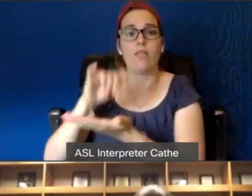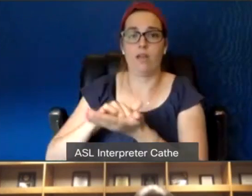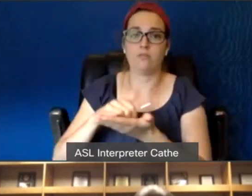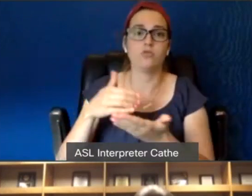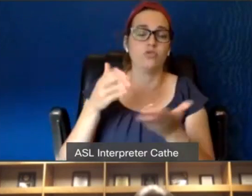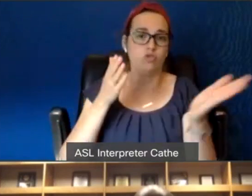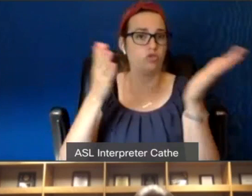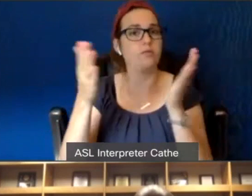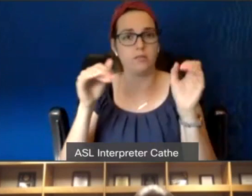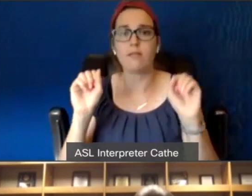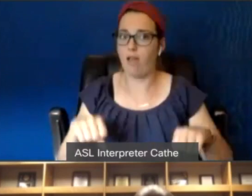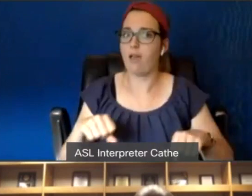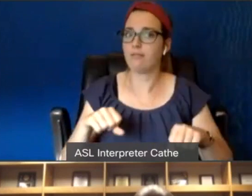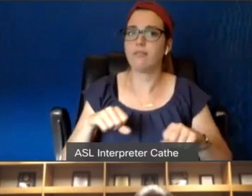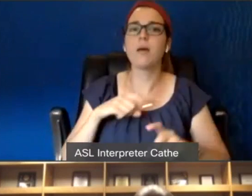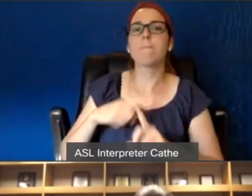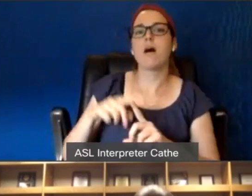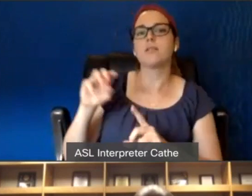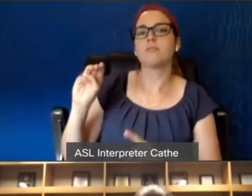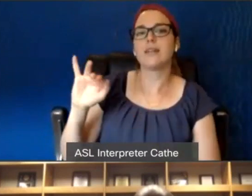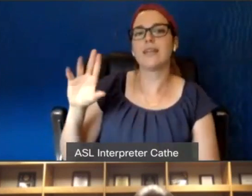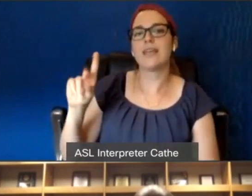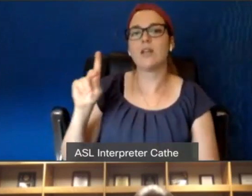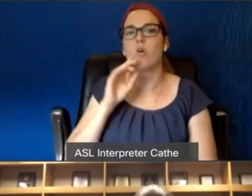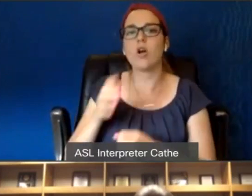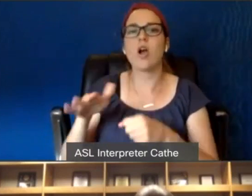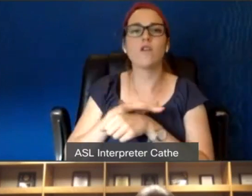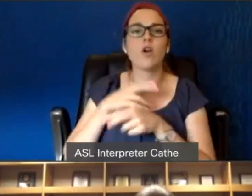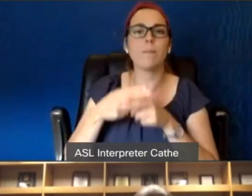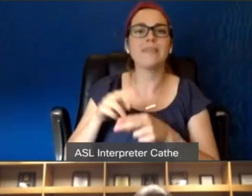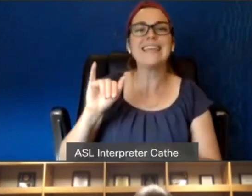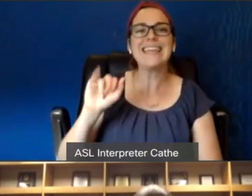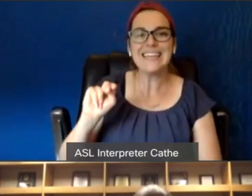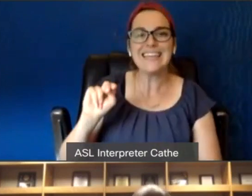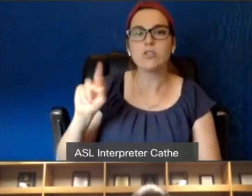They will also cover in reach services under some circumstances so that you can sort